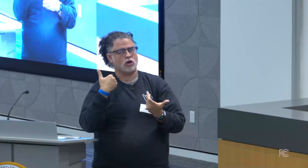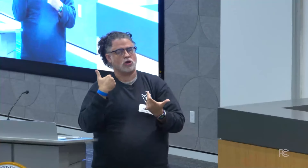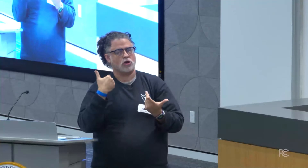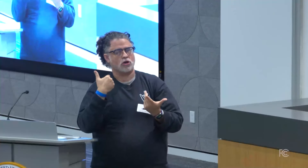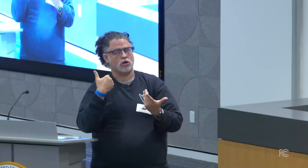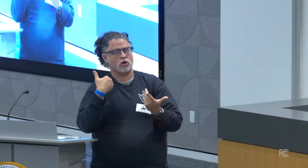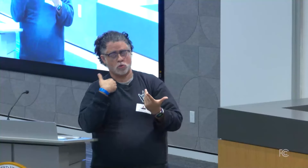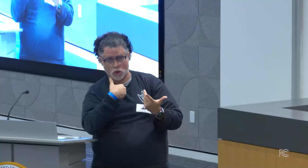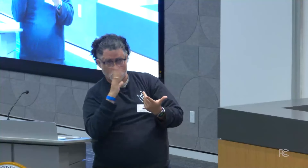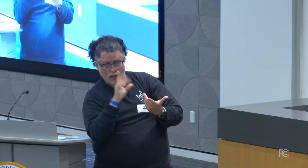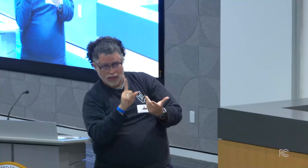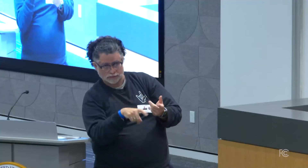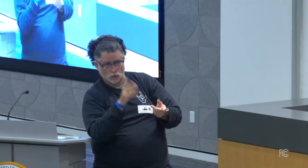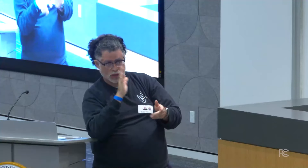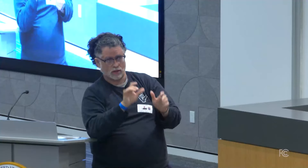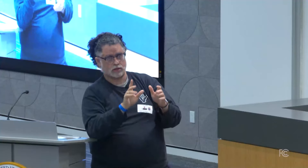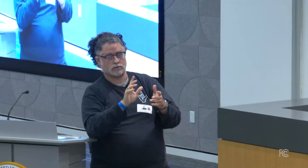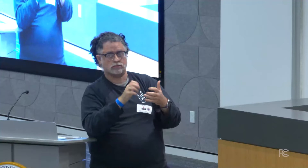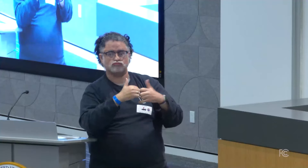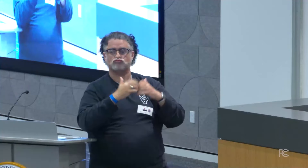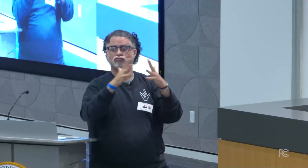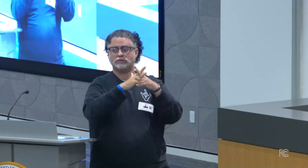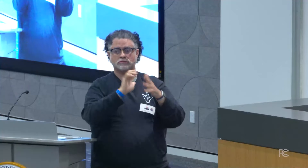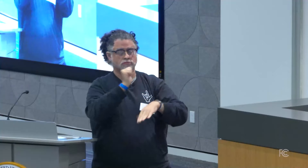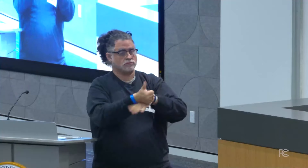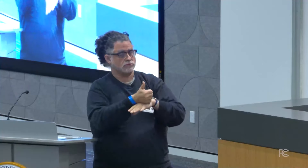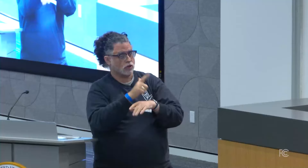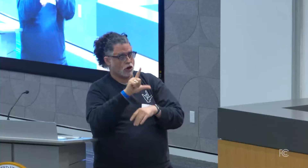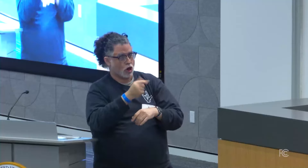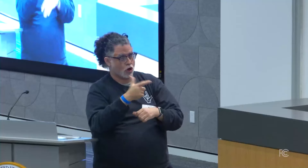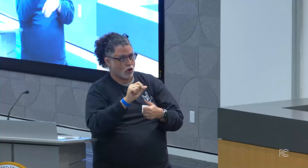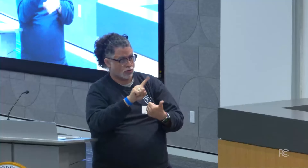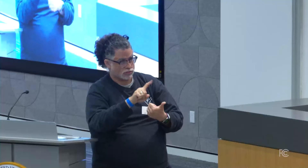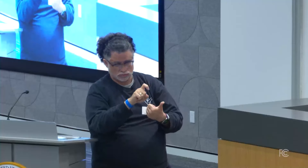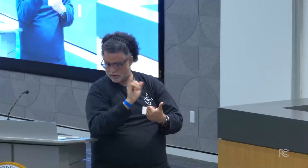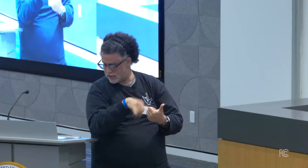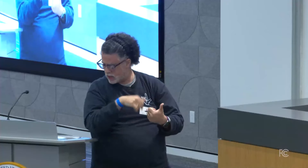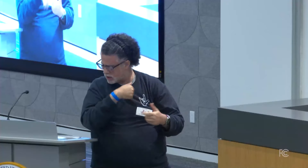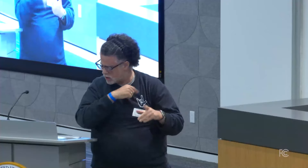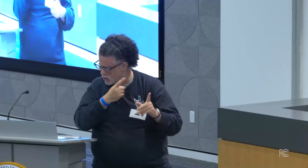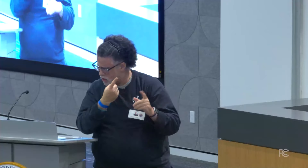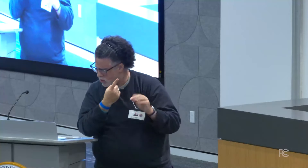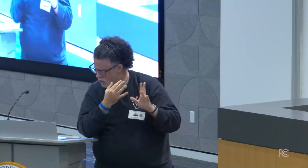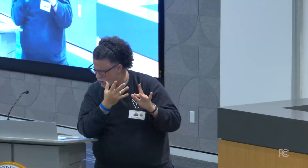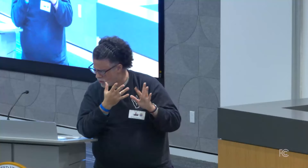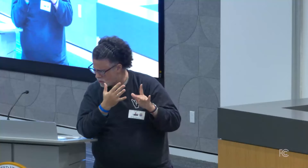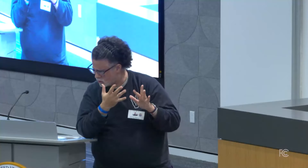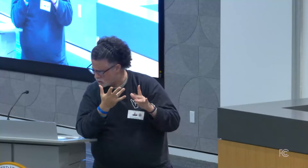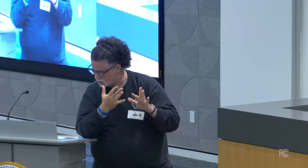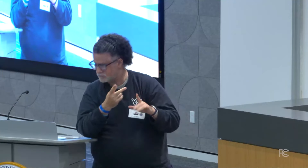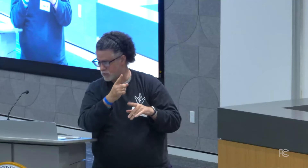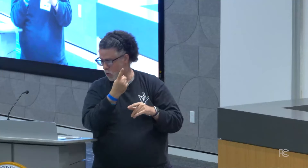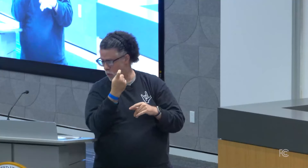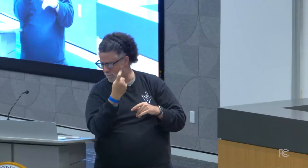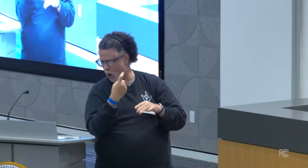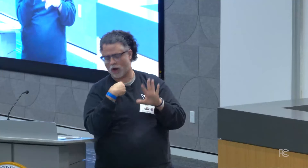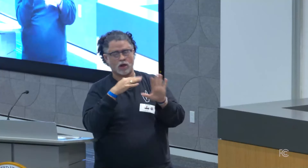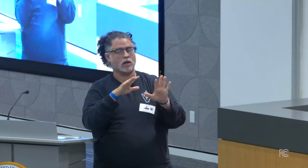WHICH IS VERY GENERAL, THE USE OF A SIGN FOR A CAMERA. BUT A LOGO FOR DVC THAT'S UNIQUE. KIND OF LIKE APPLE HAS THEIR